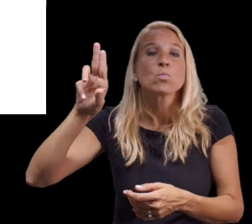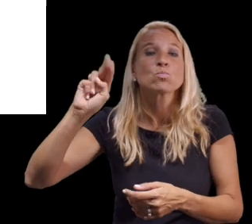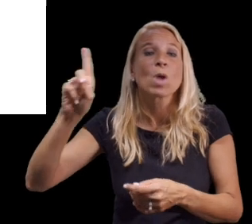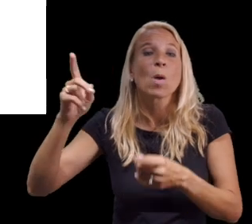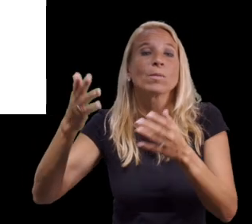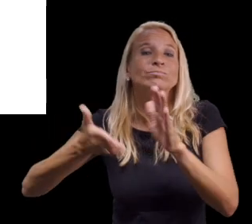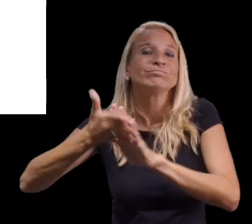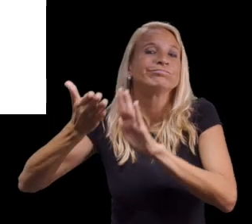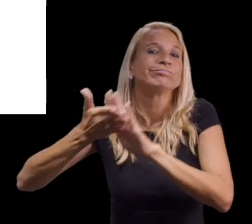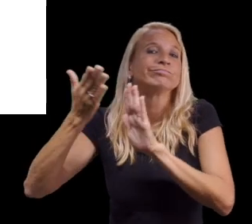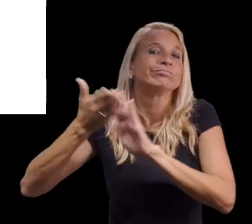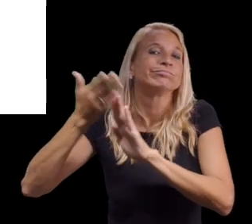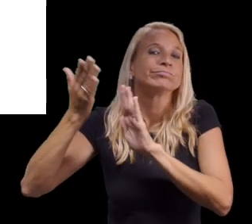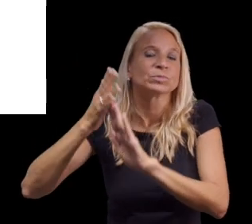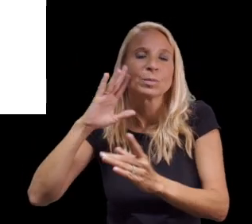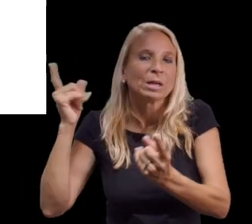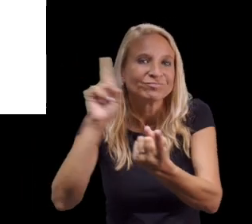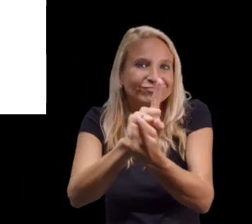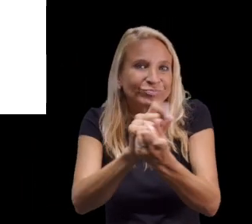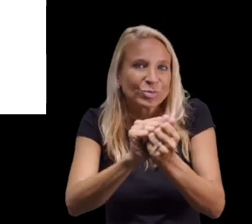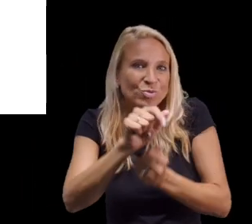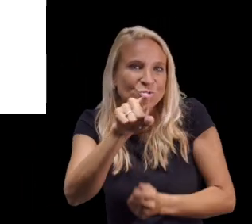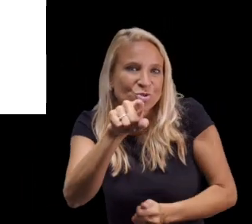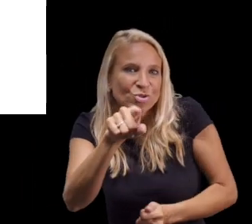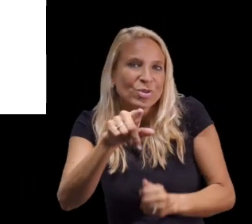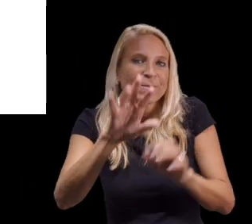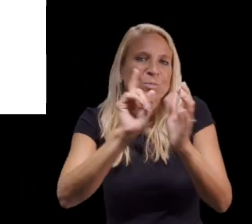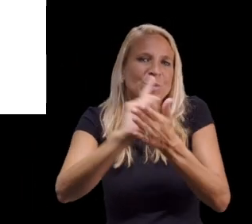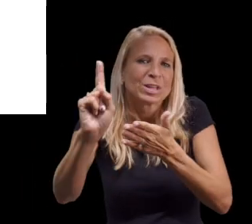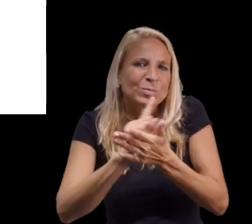A wraparound facilitator will meet with you weekly